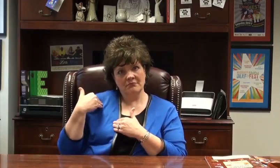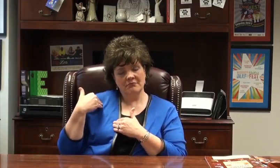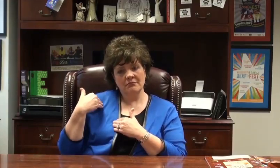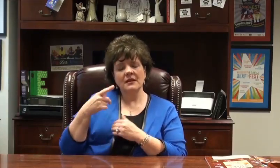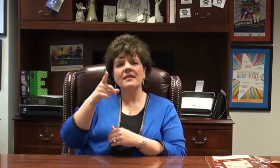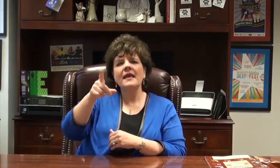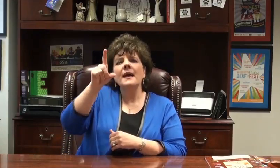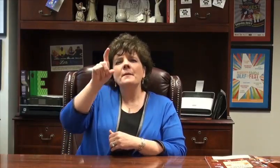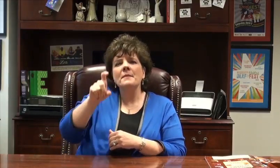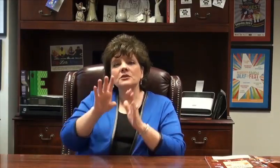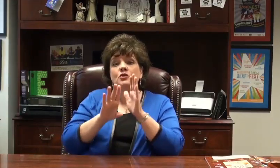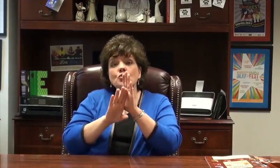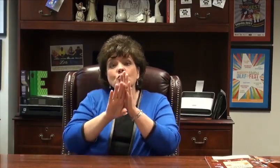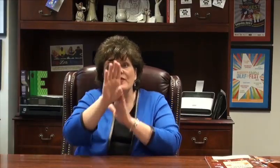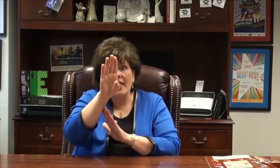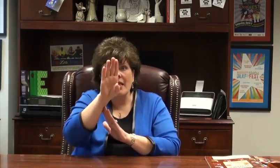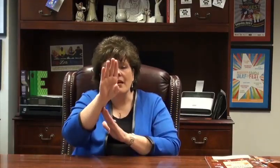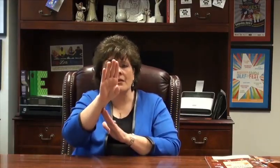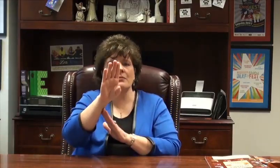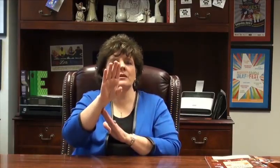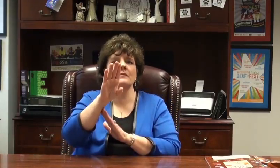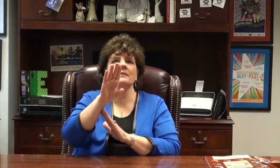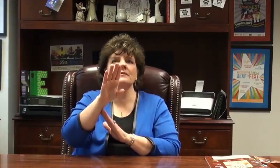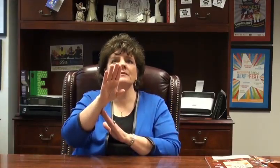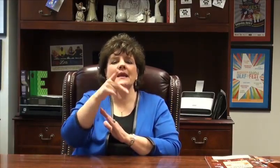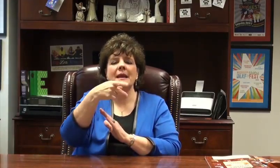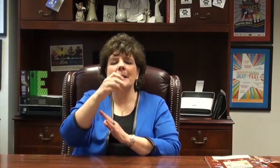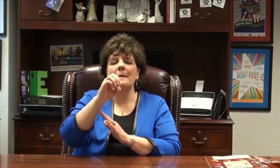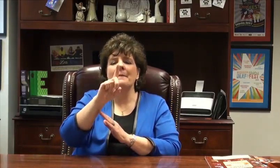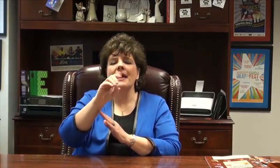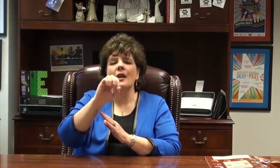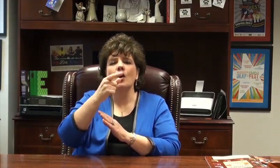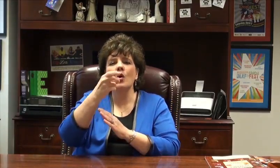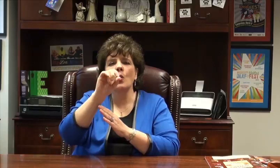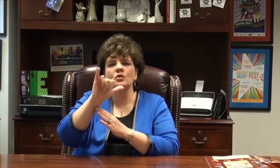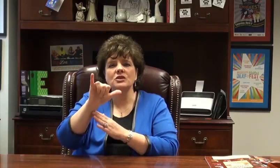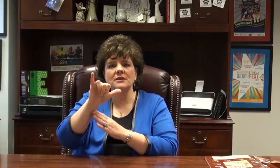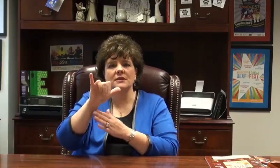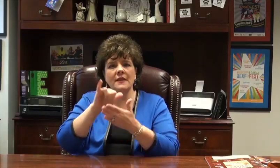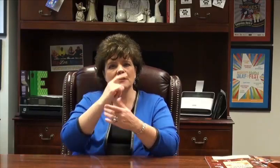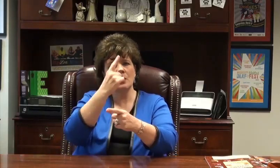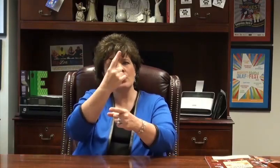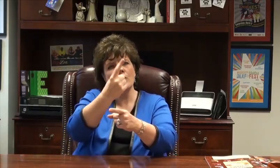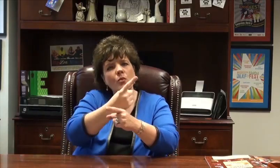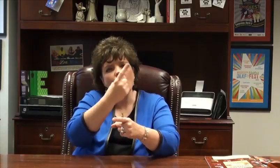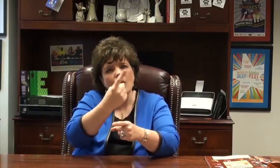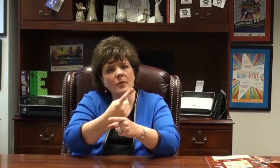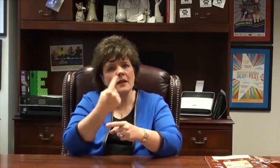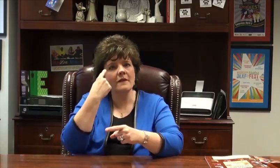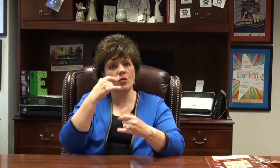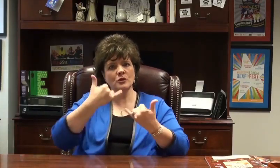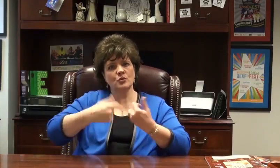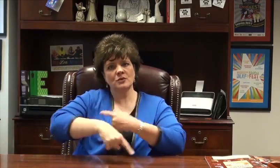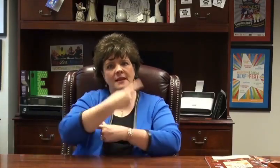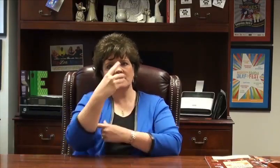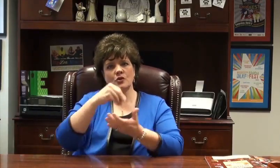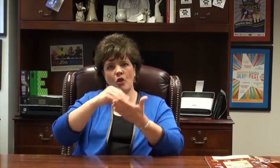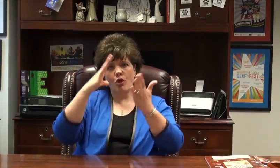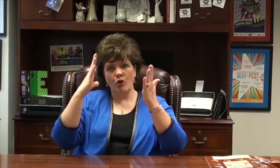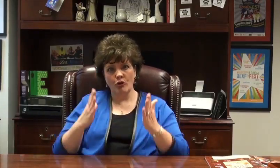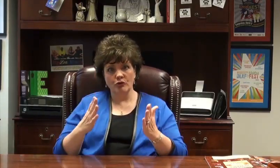They need to develop pedagogical approaches that can address these gaps for students.